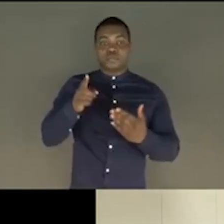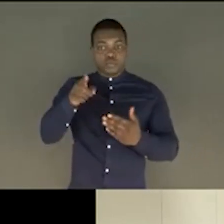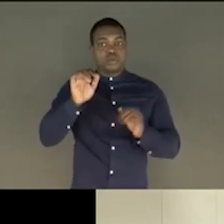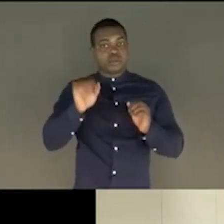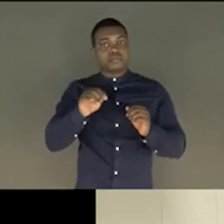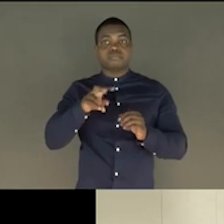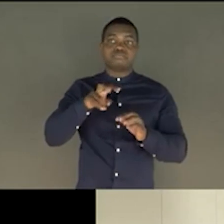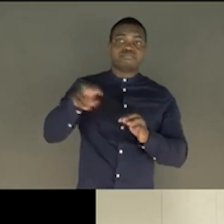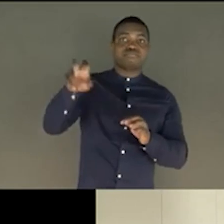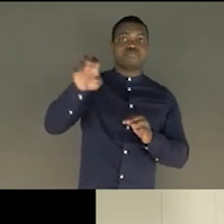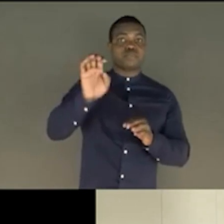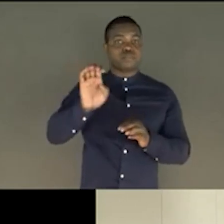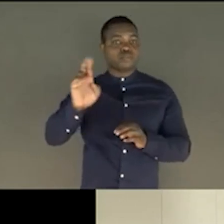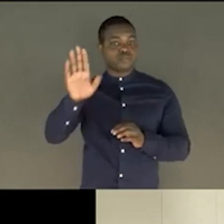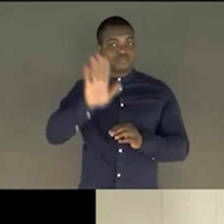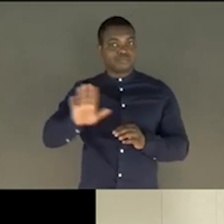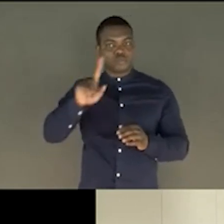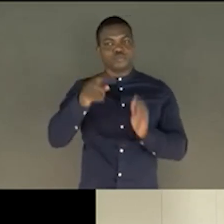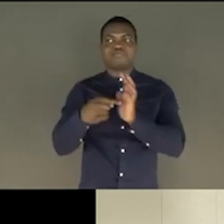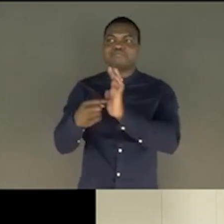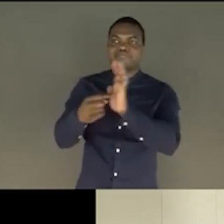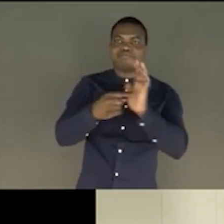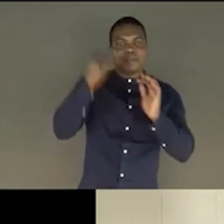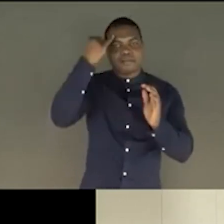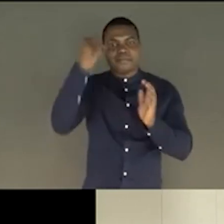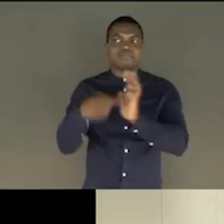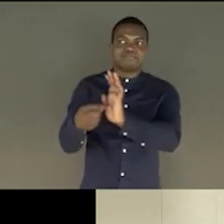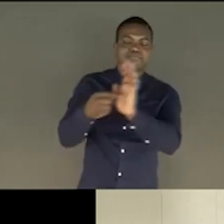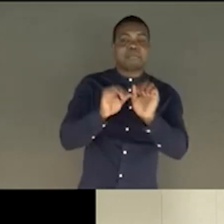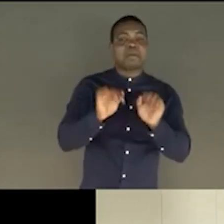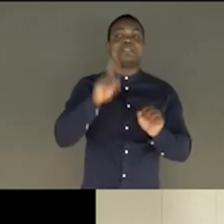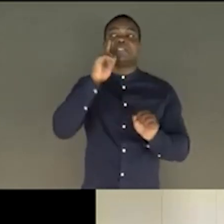So that's the idea, but the details are not yet set. Obviously, these are the kind of things